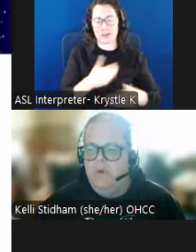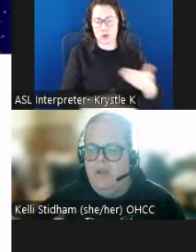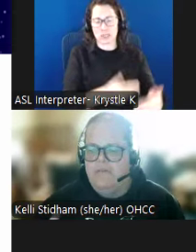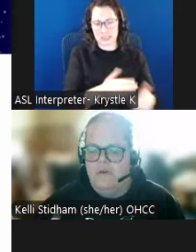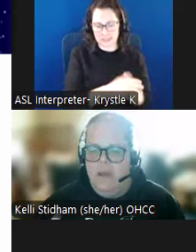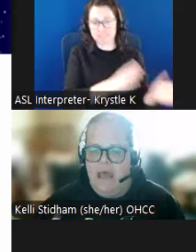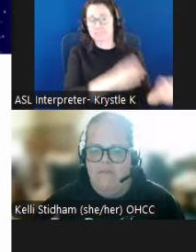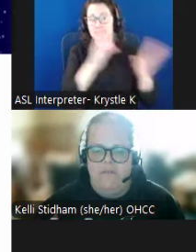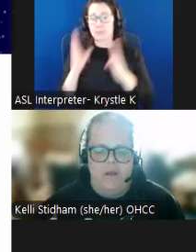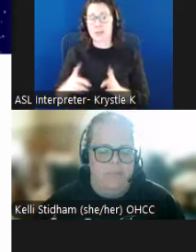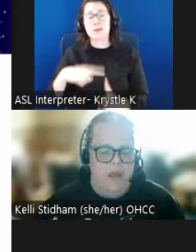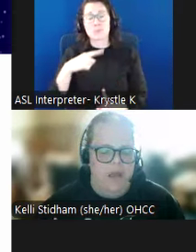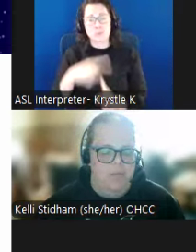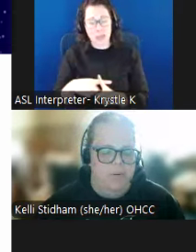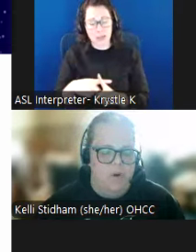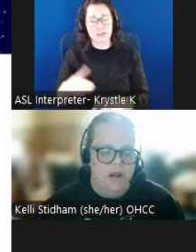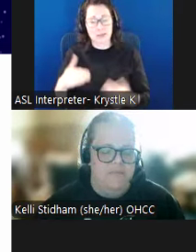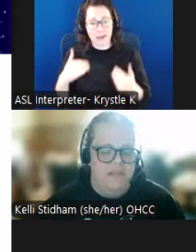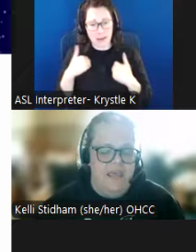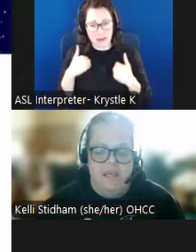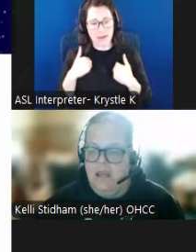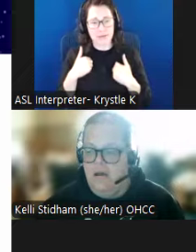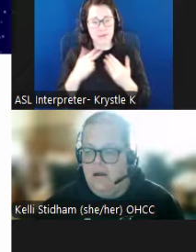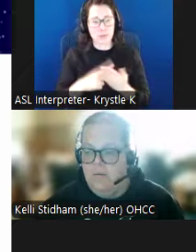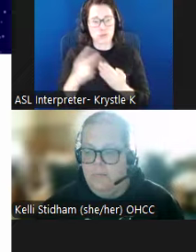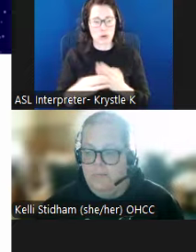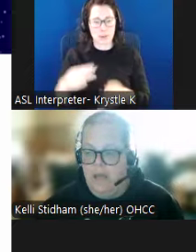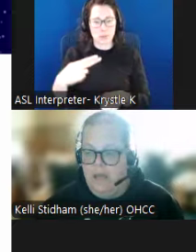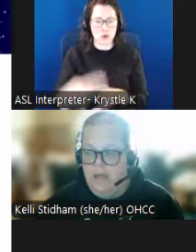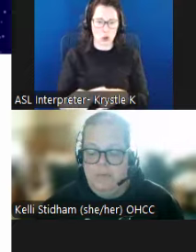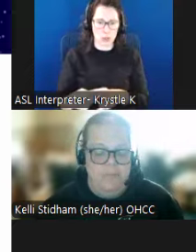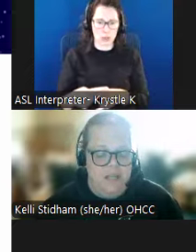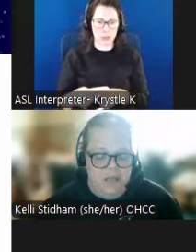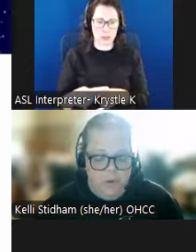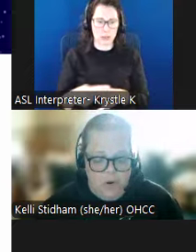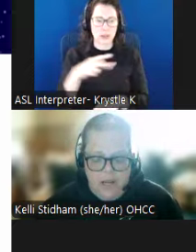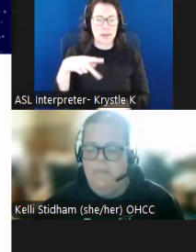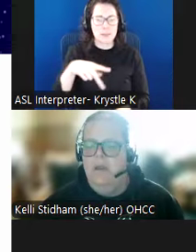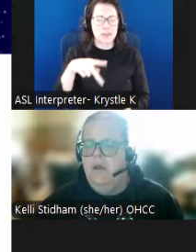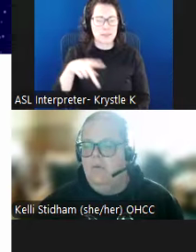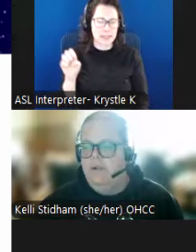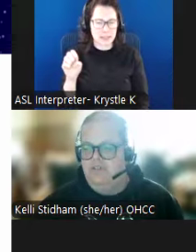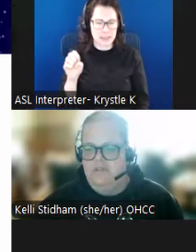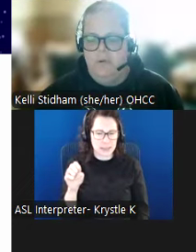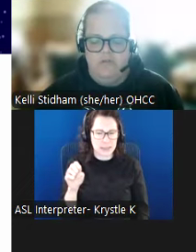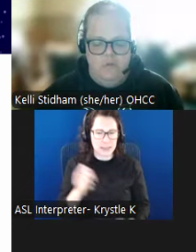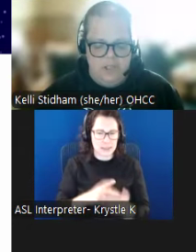then we also have uh programs like our